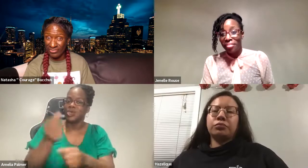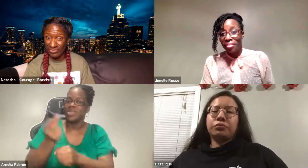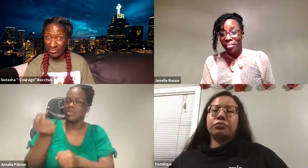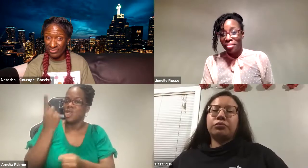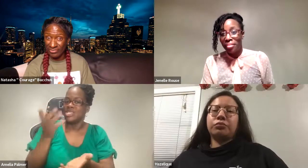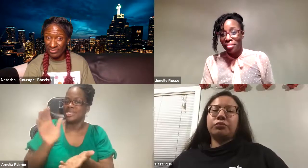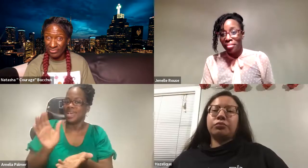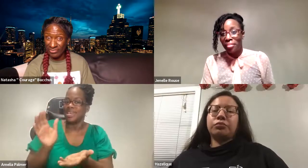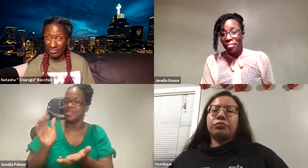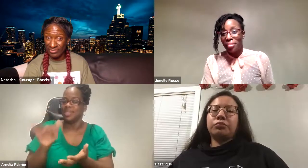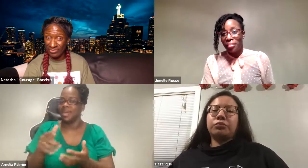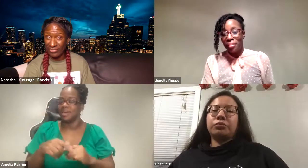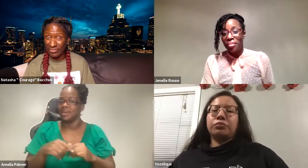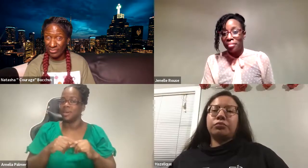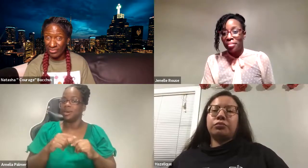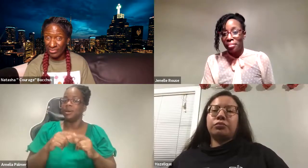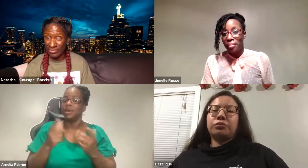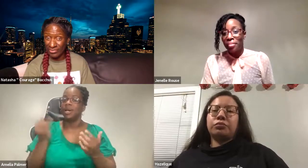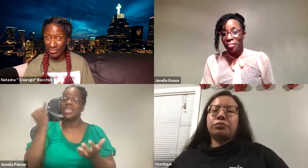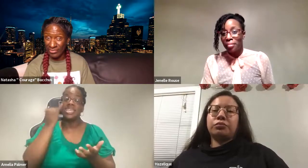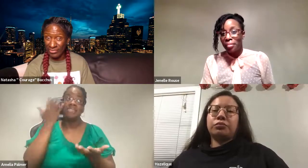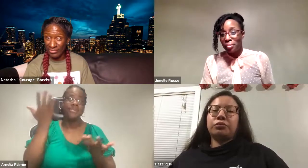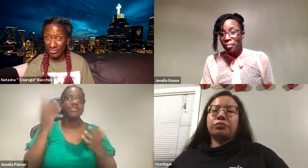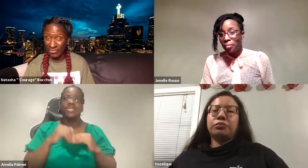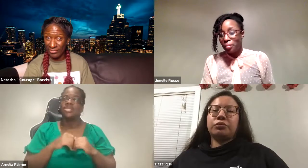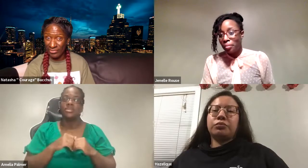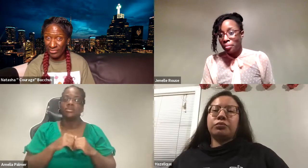if i don't code switch when i'm talking to you there might be misunderstandings that occur